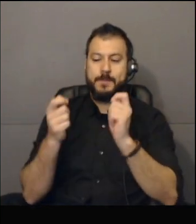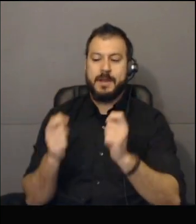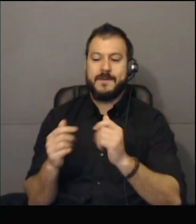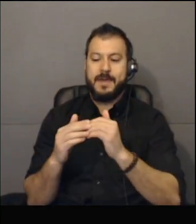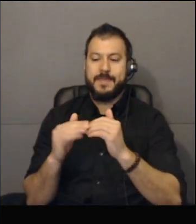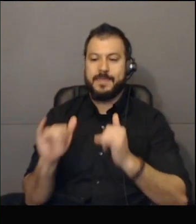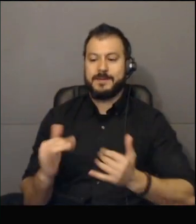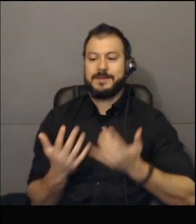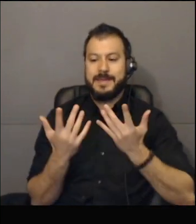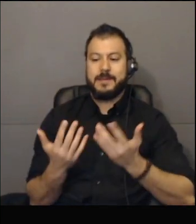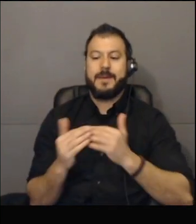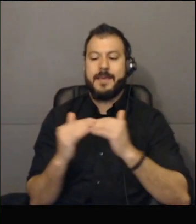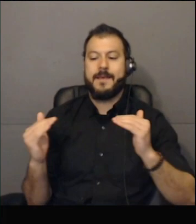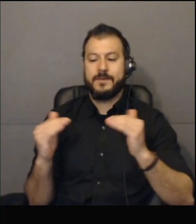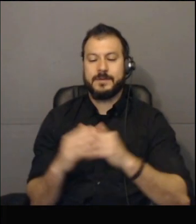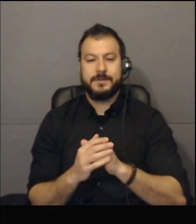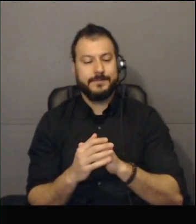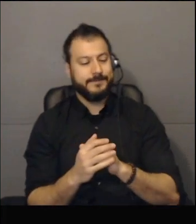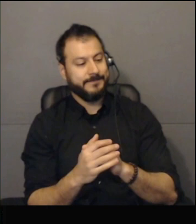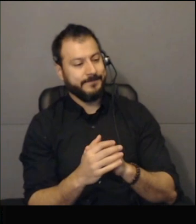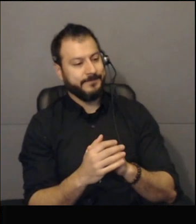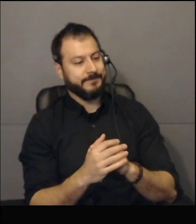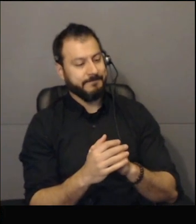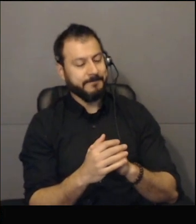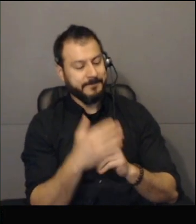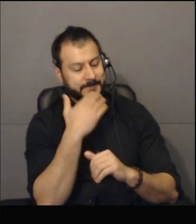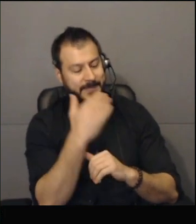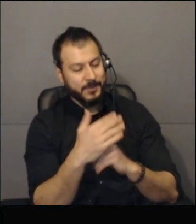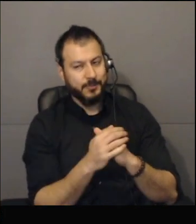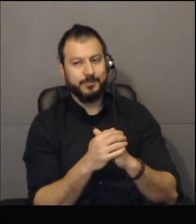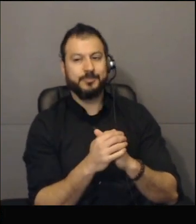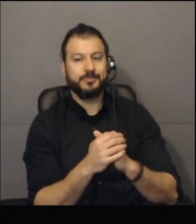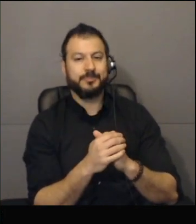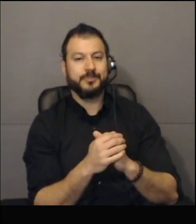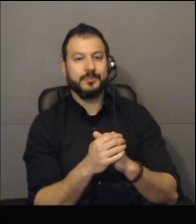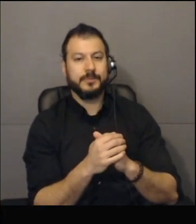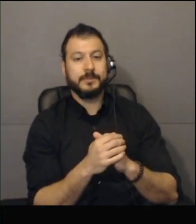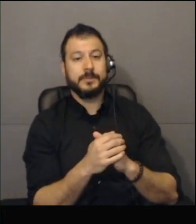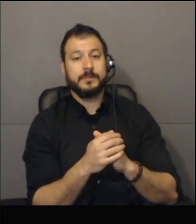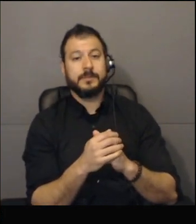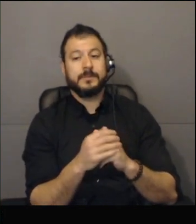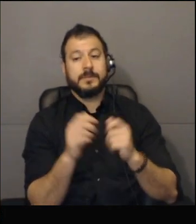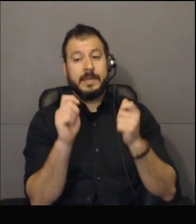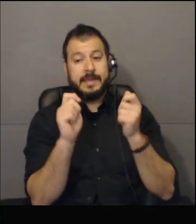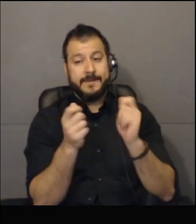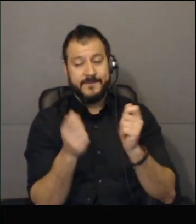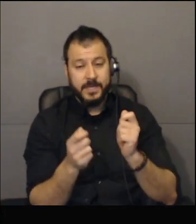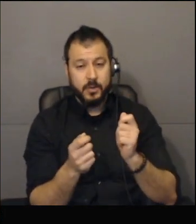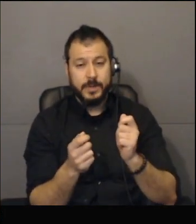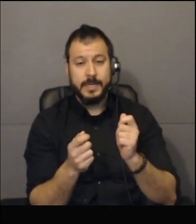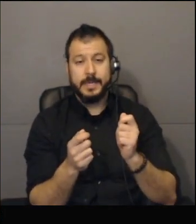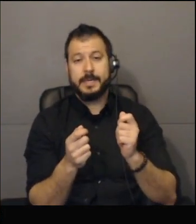Lester, thank you, Dimitris. Triggering scaling limit changes as a result of an event